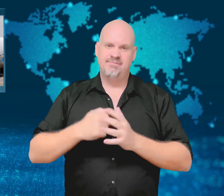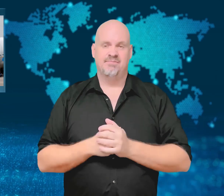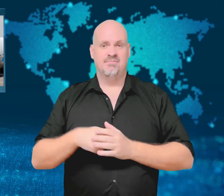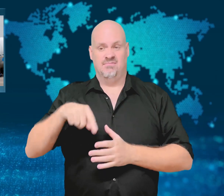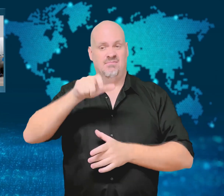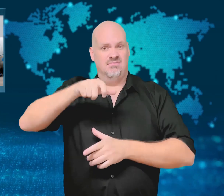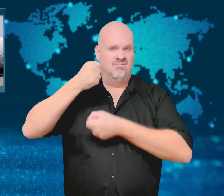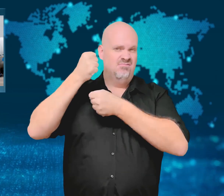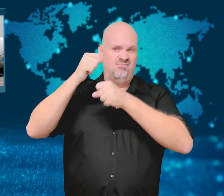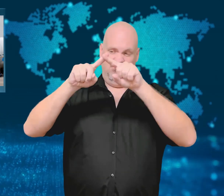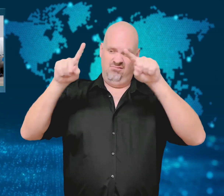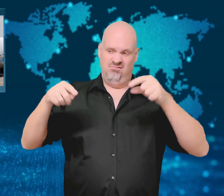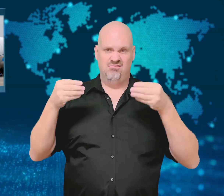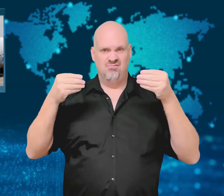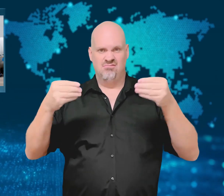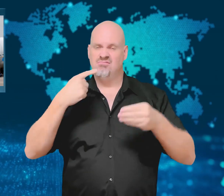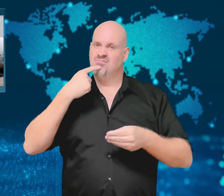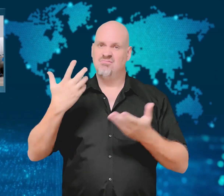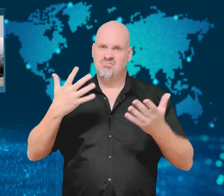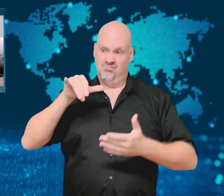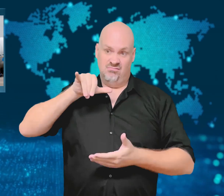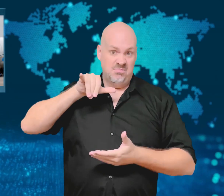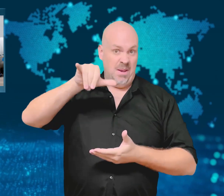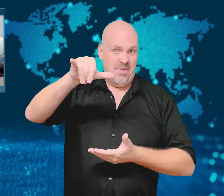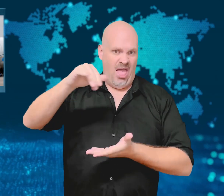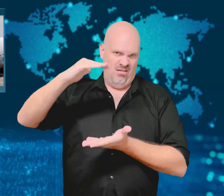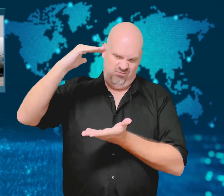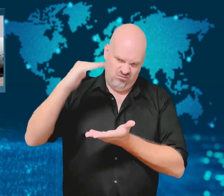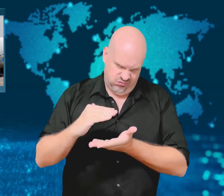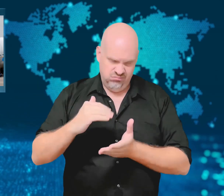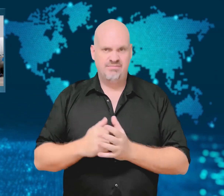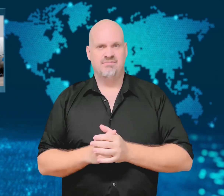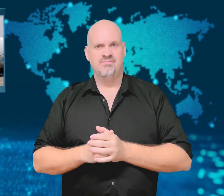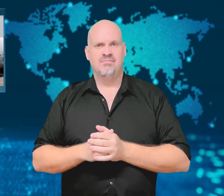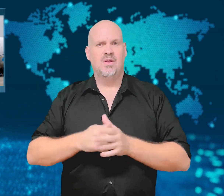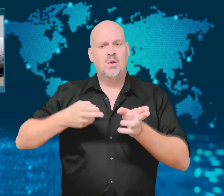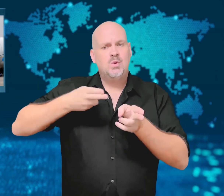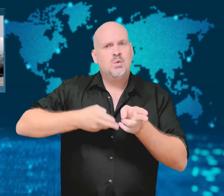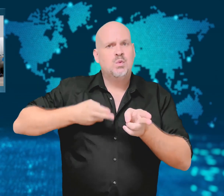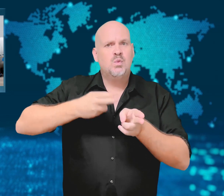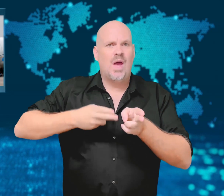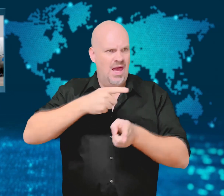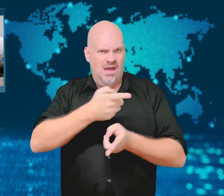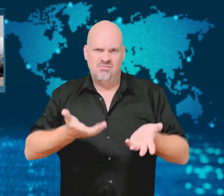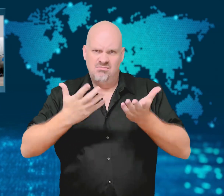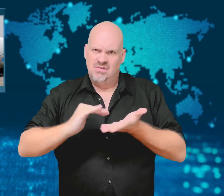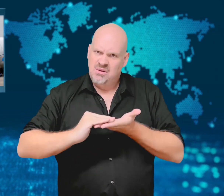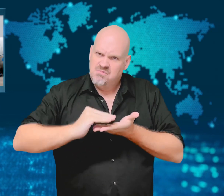they insisted the airport should be cutting down flights.